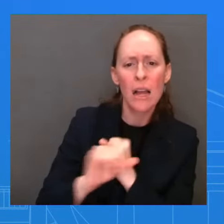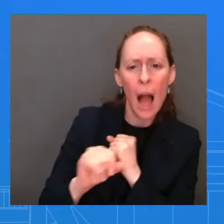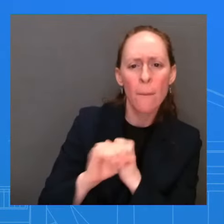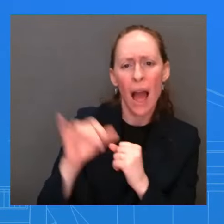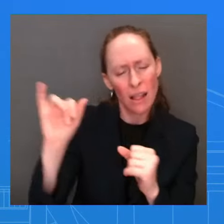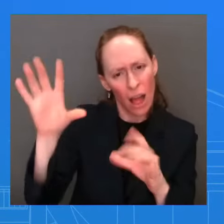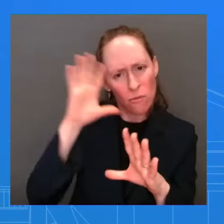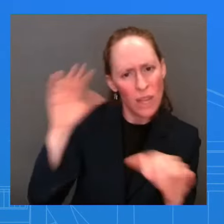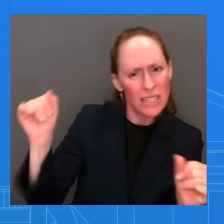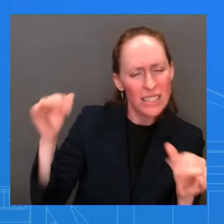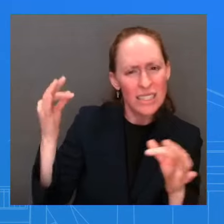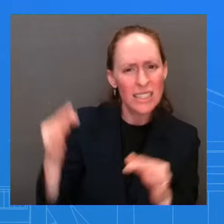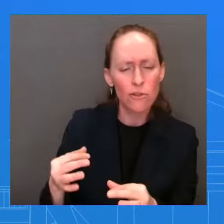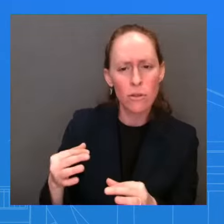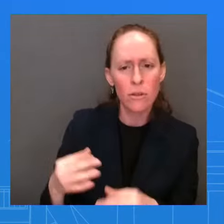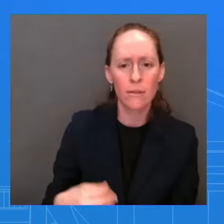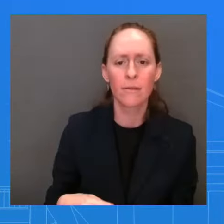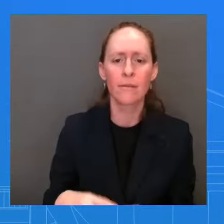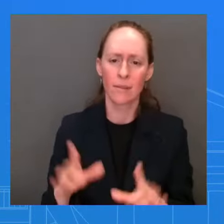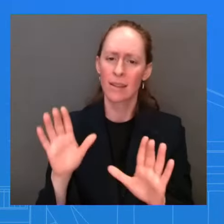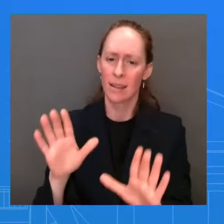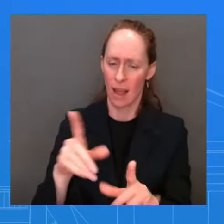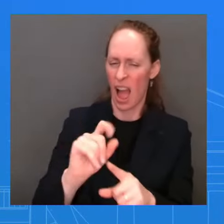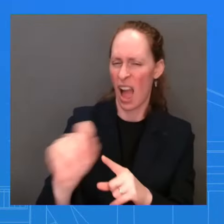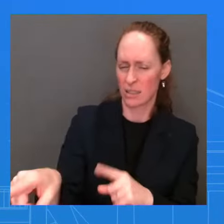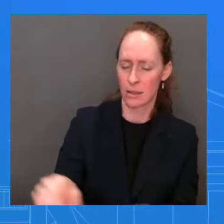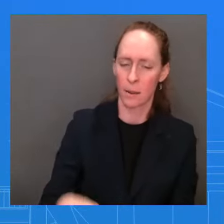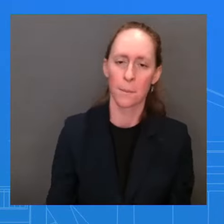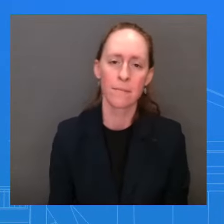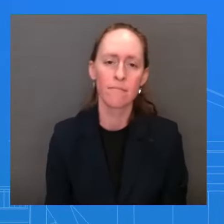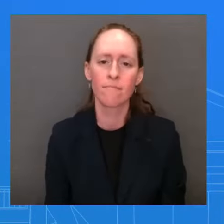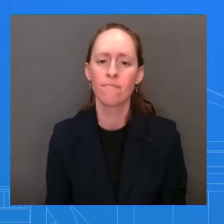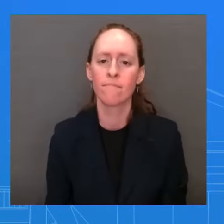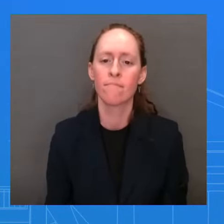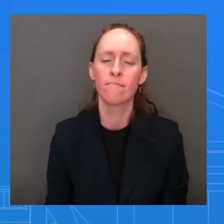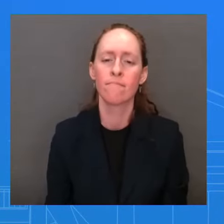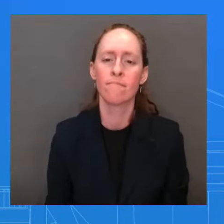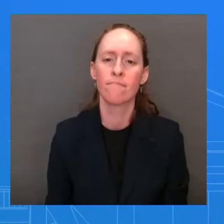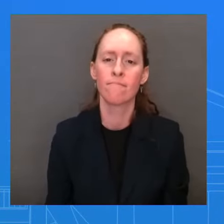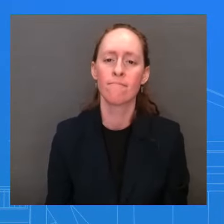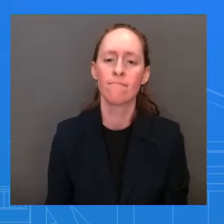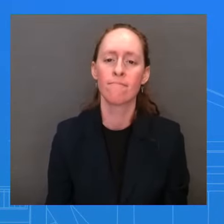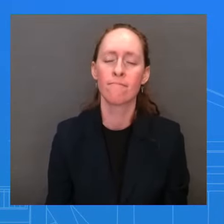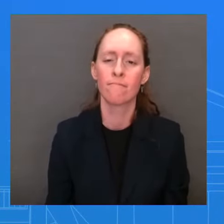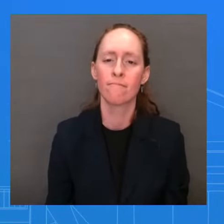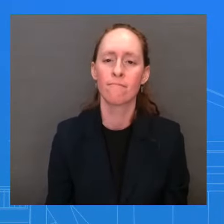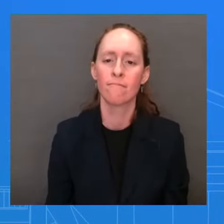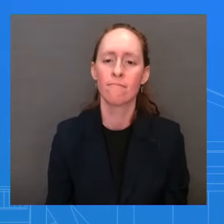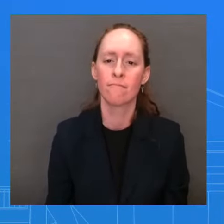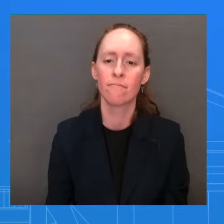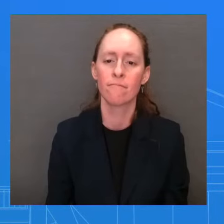Go ahead. The Press: Thank you, Karine. The Israeli Knesset is coming back into session early next month.